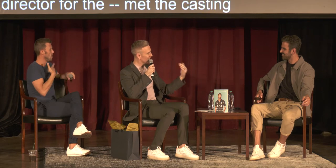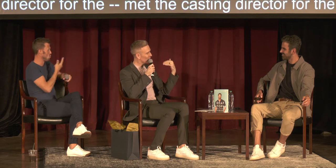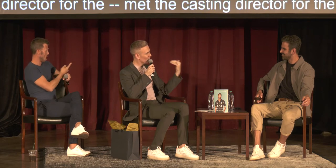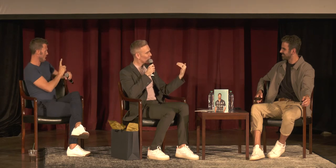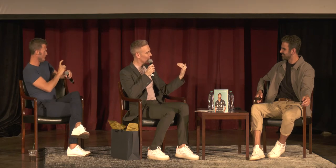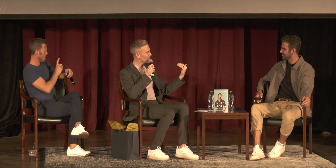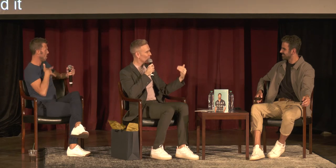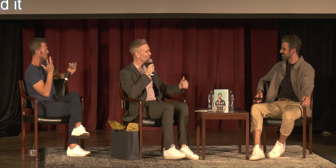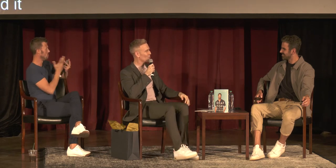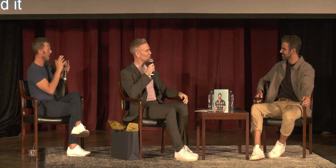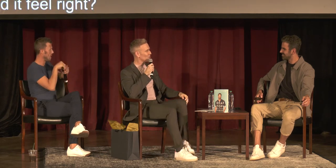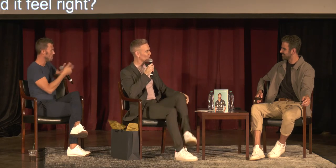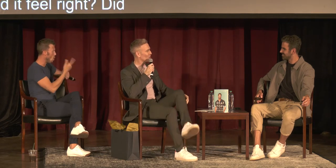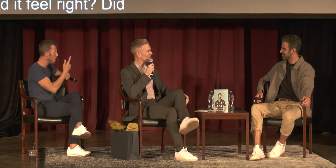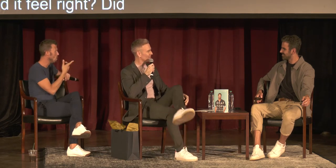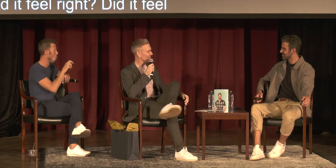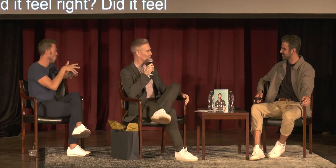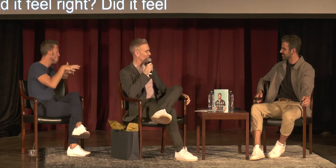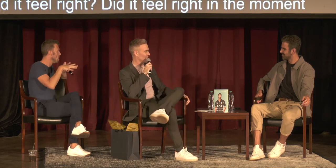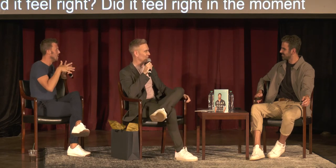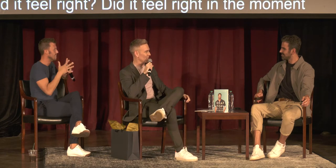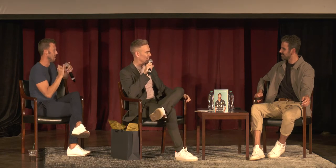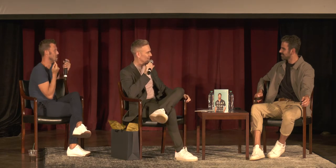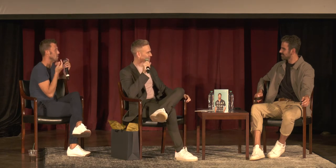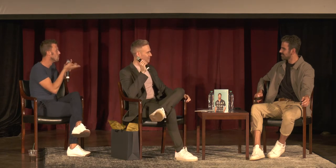Did it feel right in the moment? Or were you just nervous and like, what am I doing here?